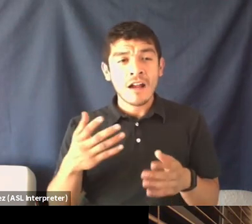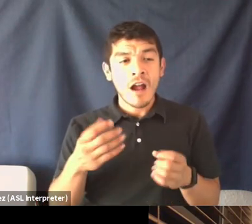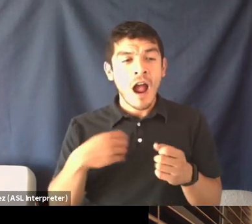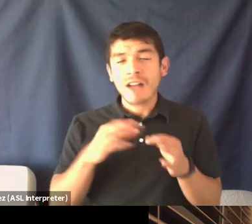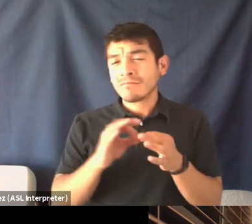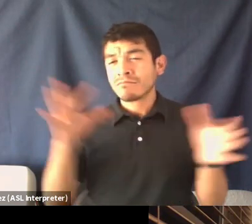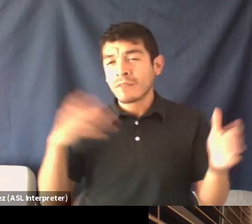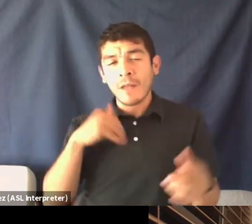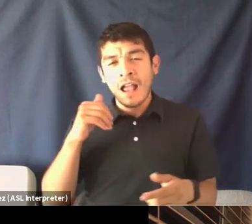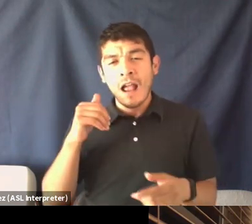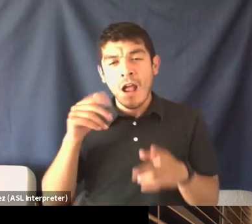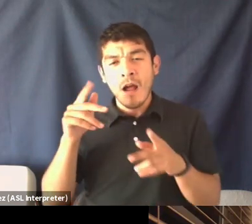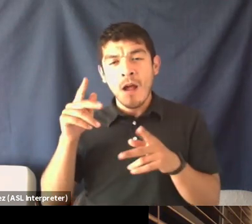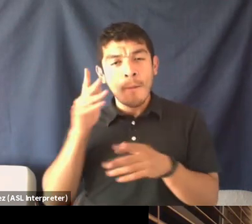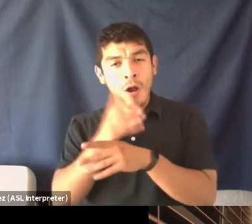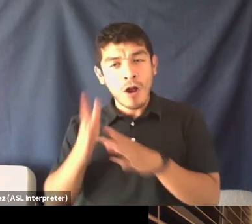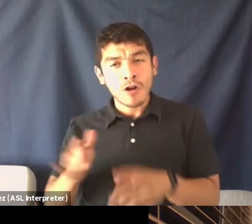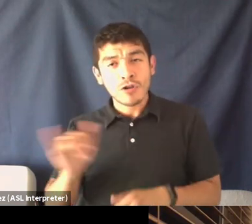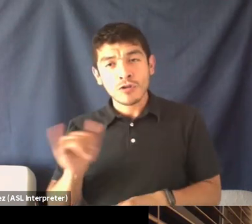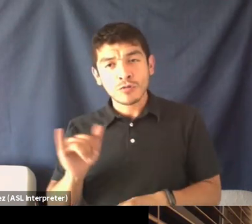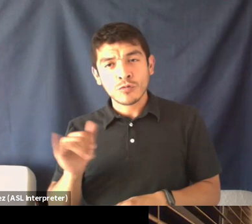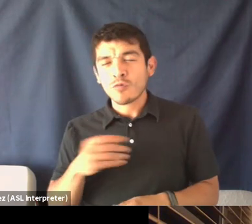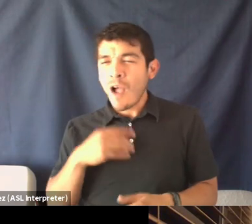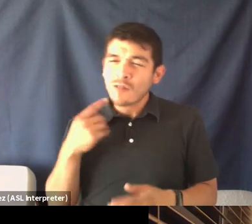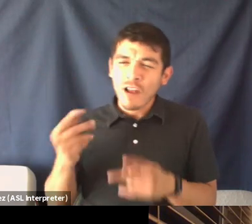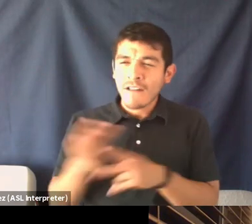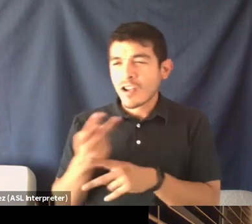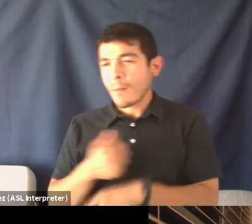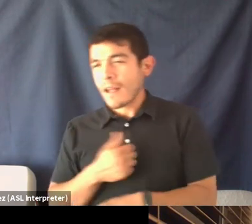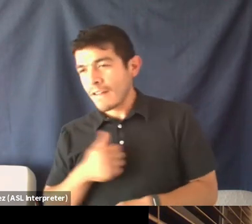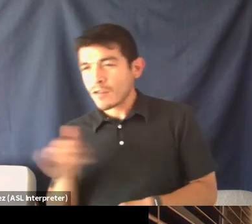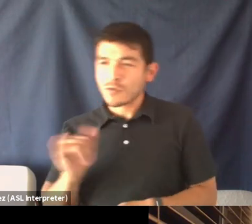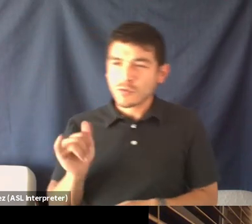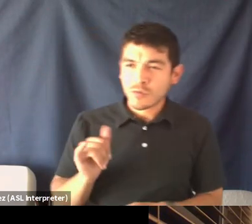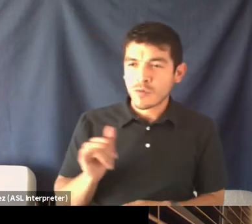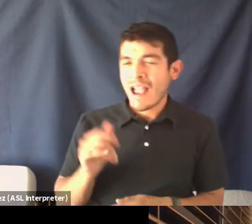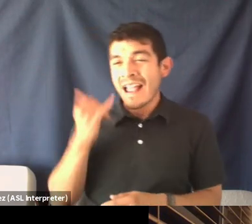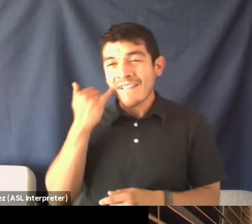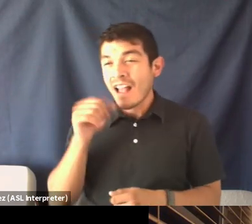whether everlasting love could exist and things like that. So, I think that part of the relationship we had